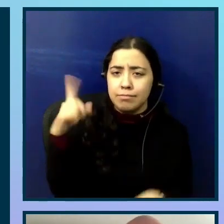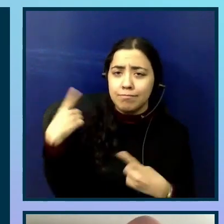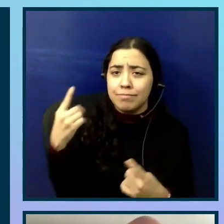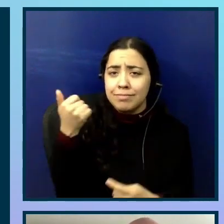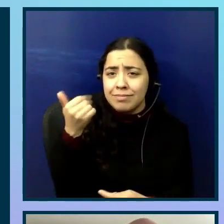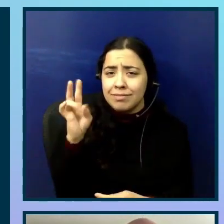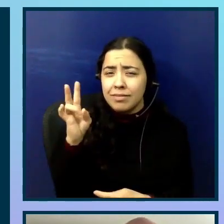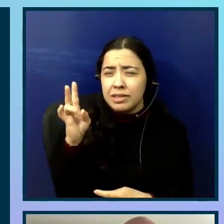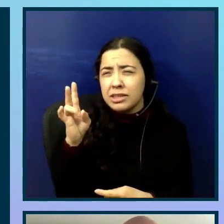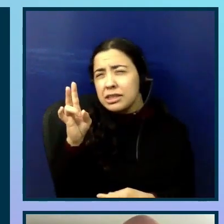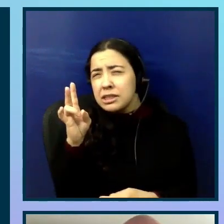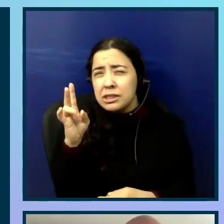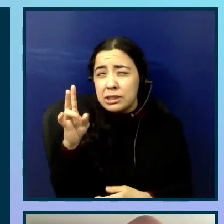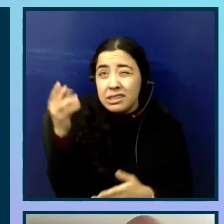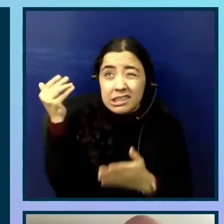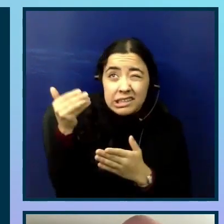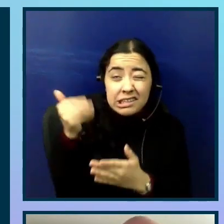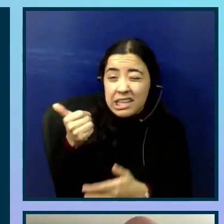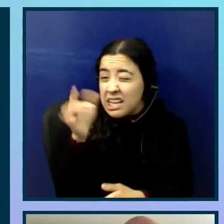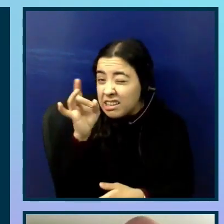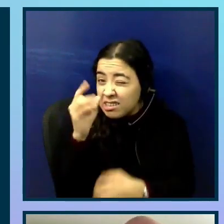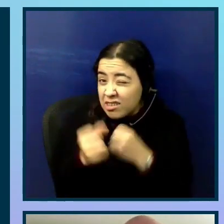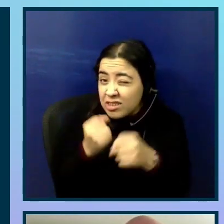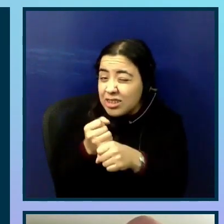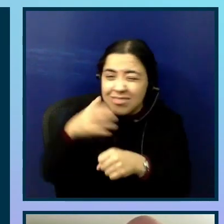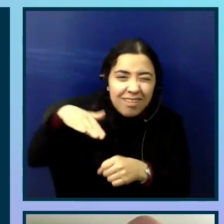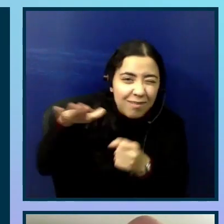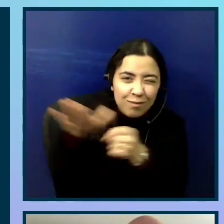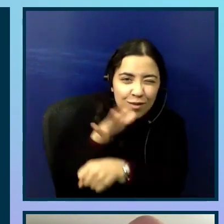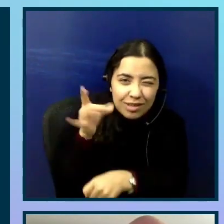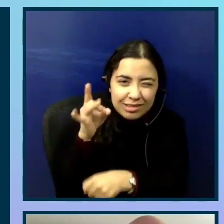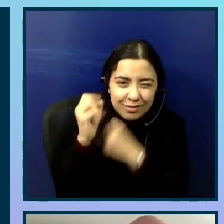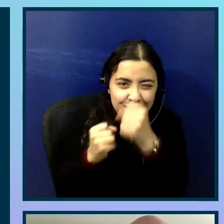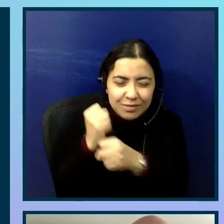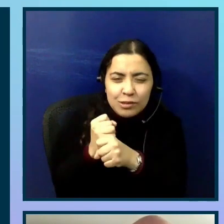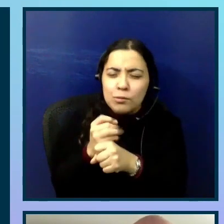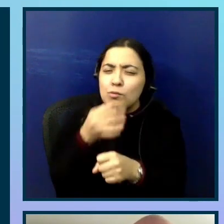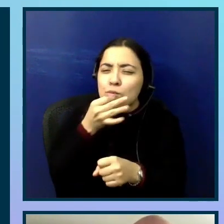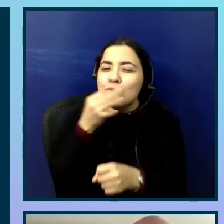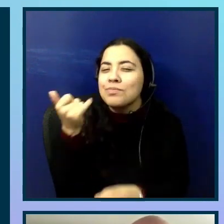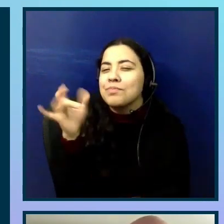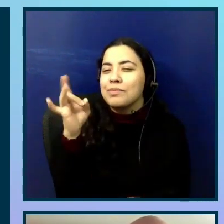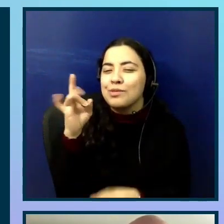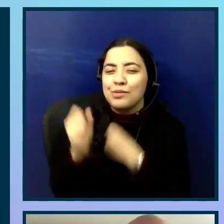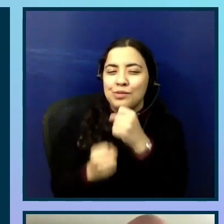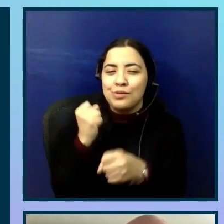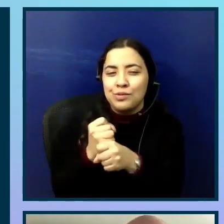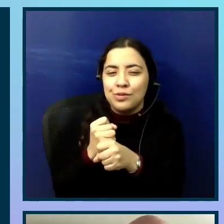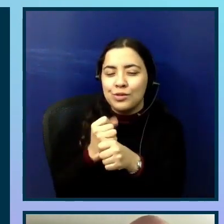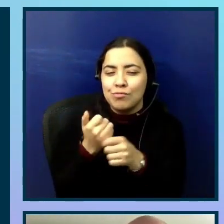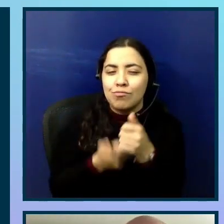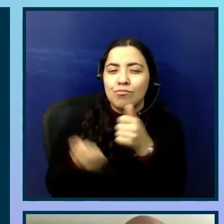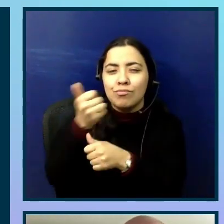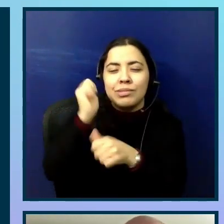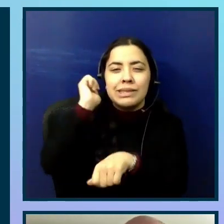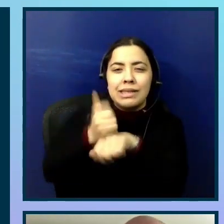actually it's probably closer to 18, but not quite, years. I'd set up the accessibility team back in 2005,